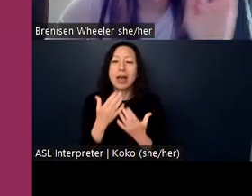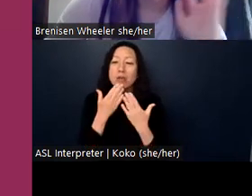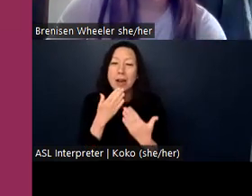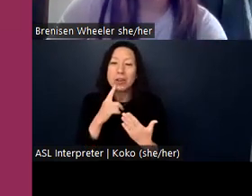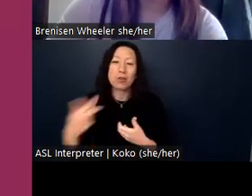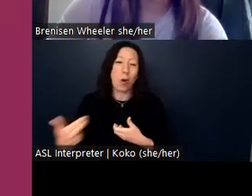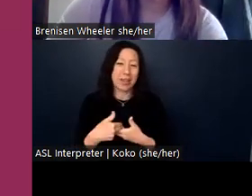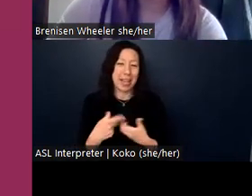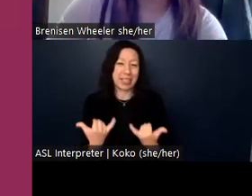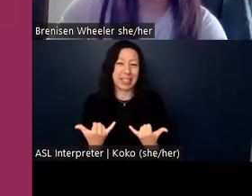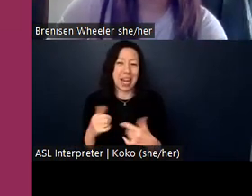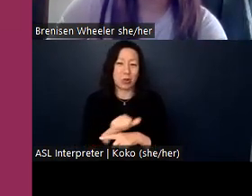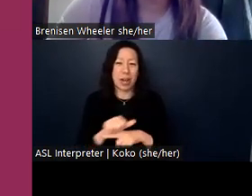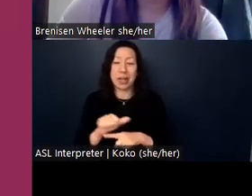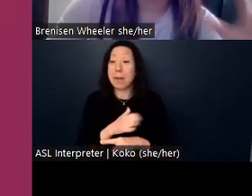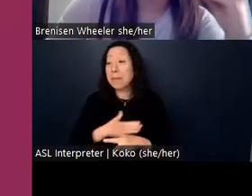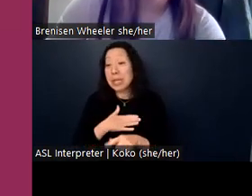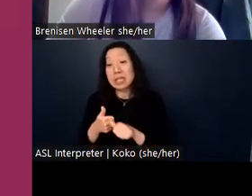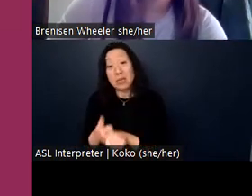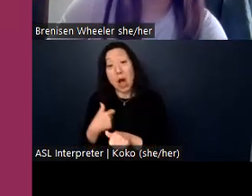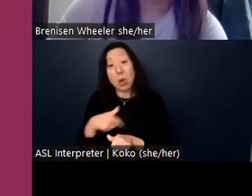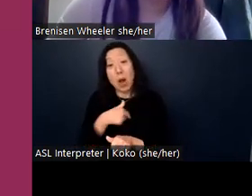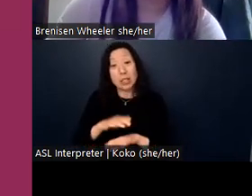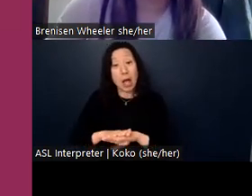13:32:00 Please follow some social media. if you'd like we have an excellent communications.